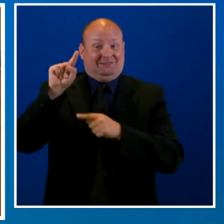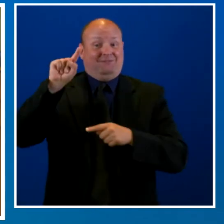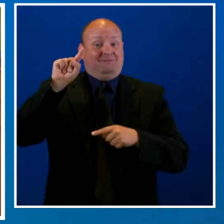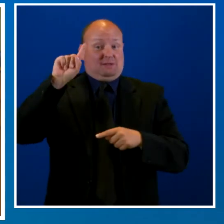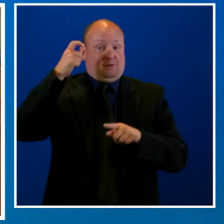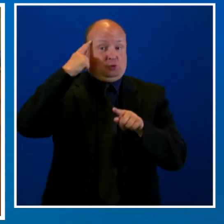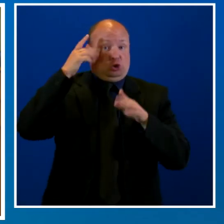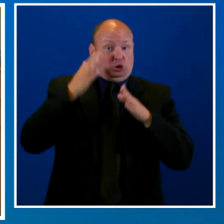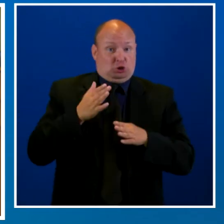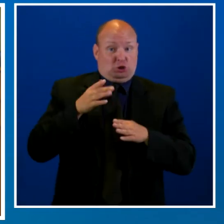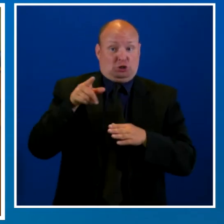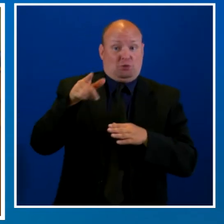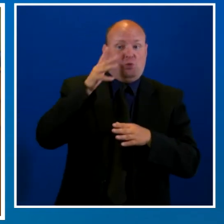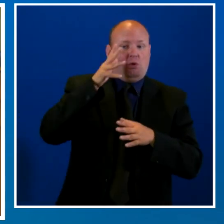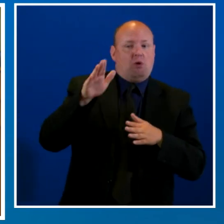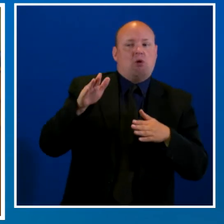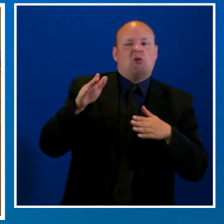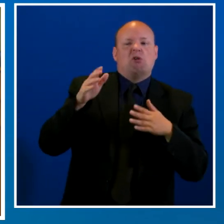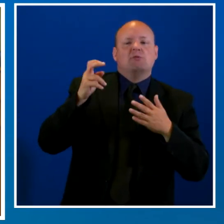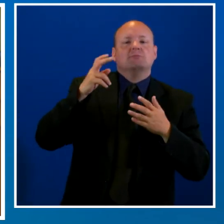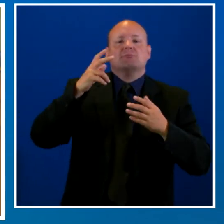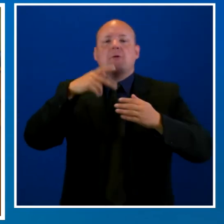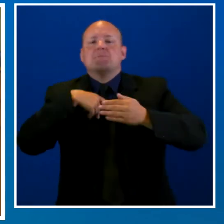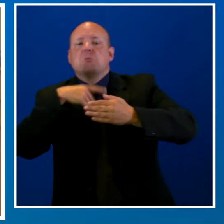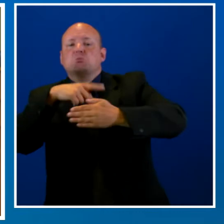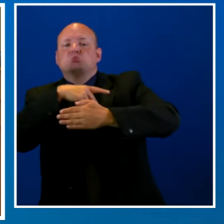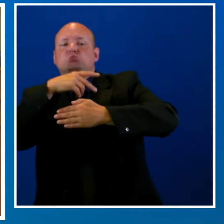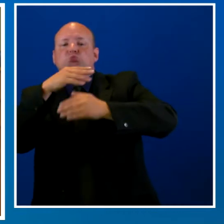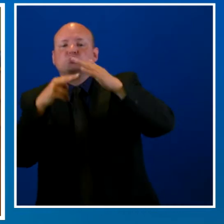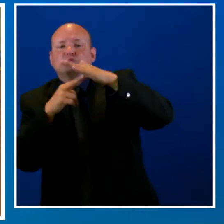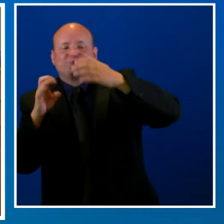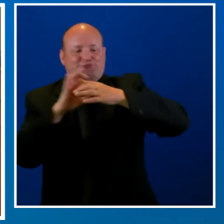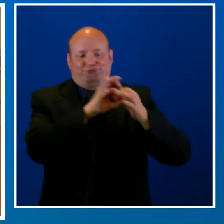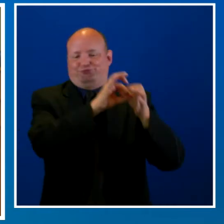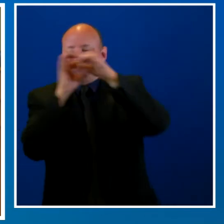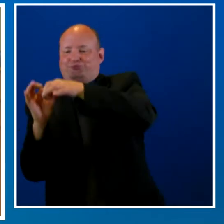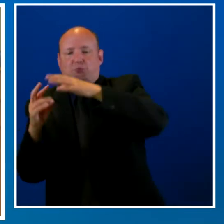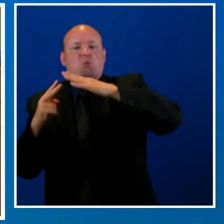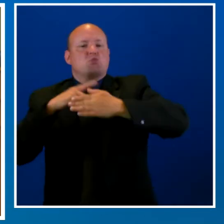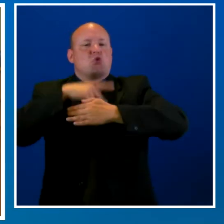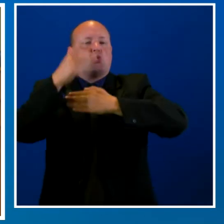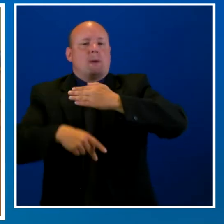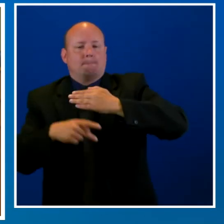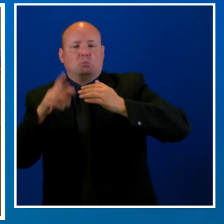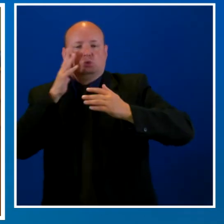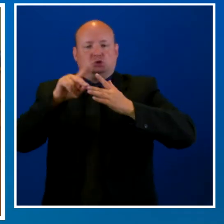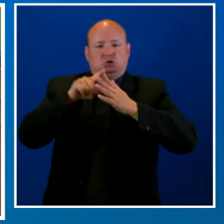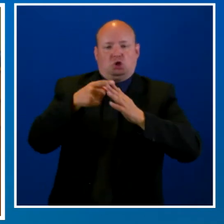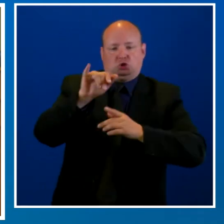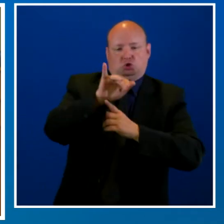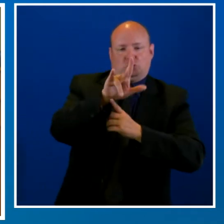programs put in place by the legislature effective July 1 through September 30.